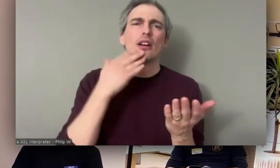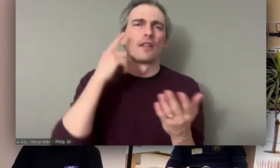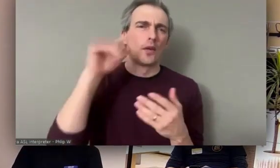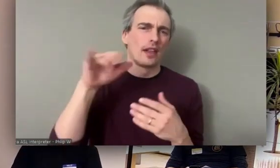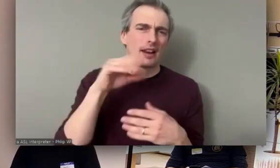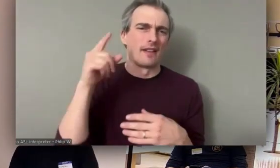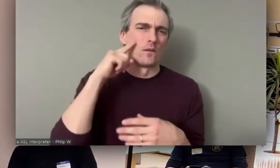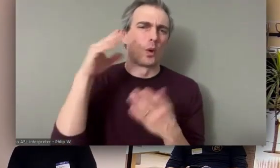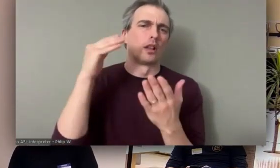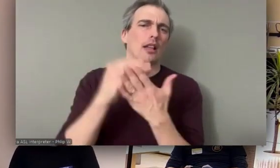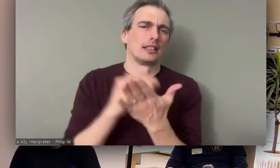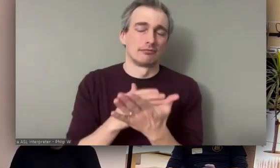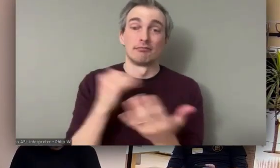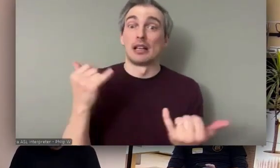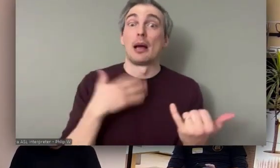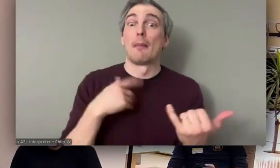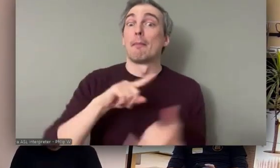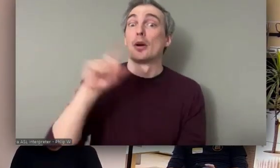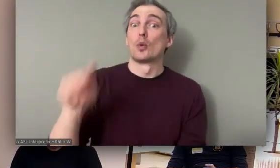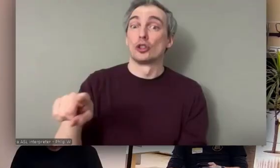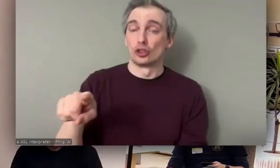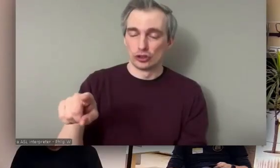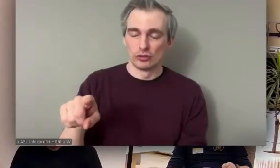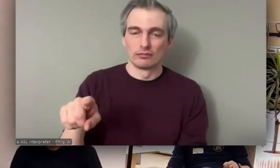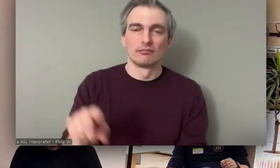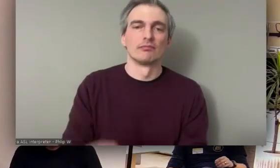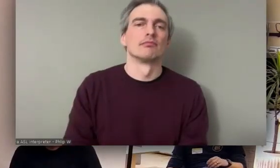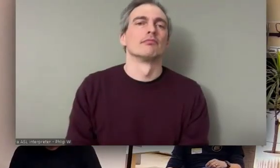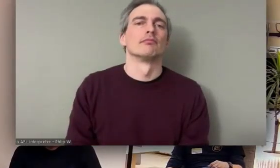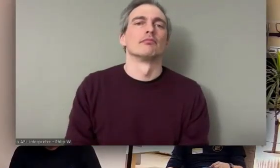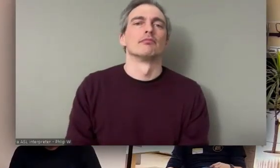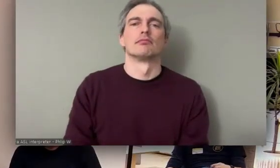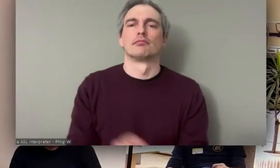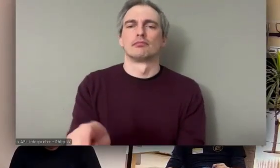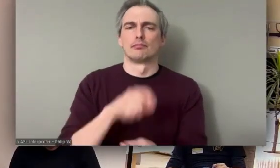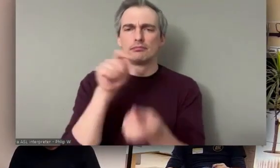Now my question is really specific to the VR world.